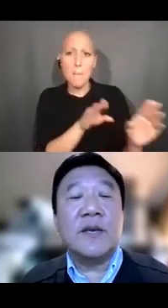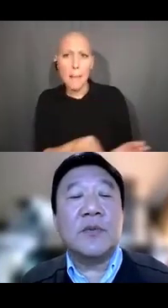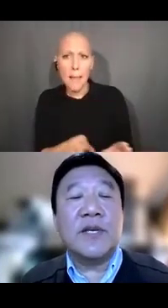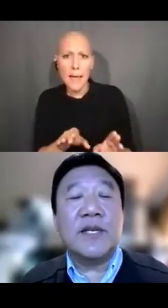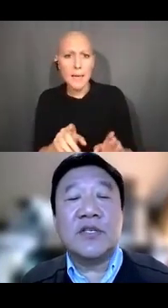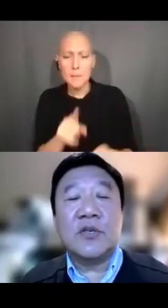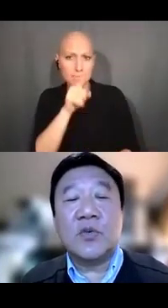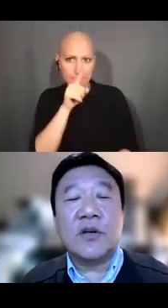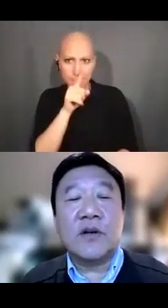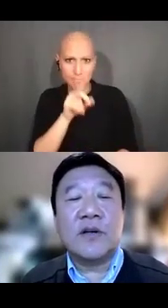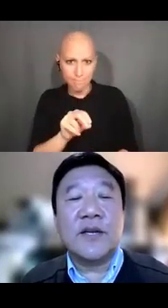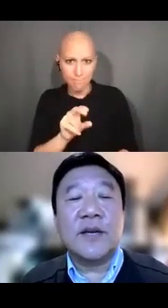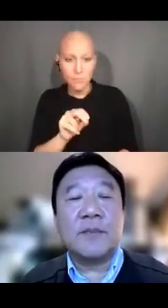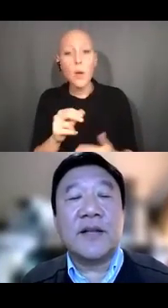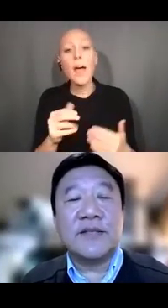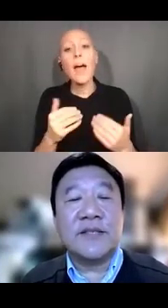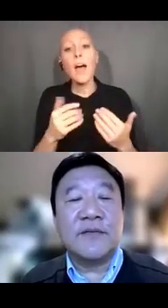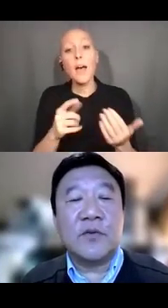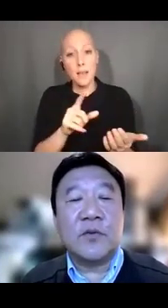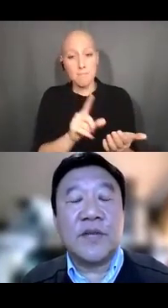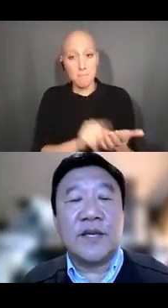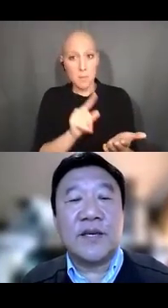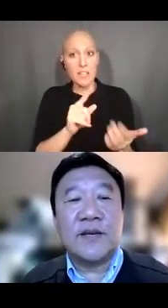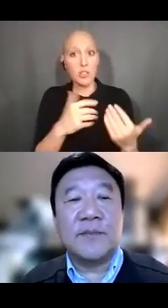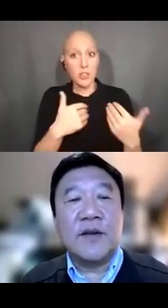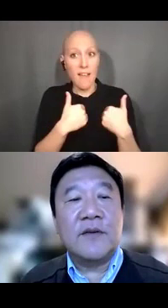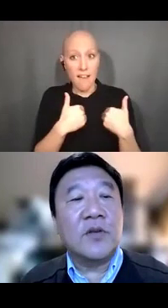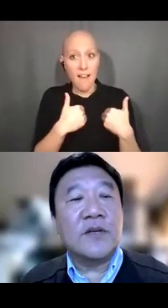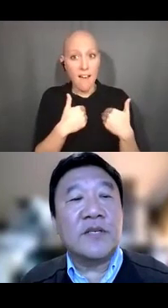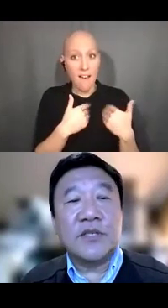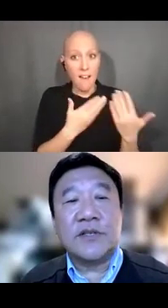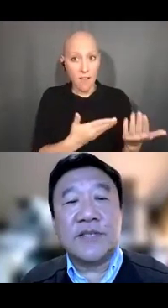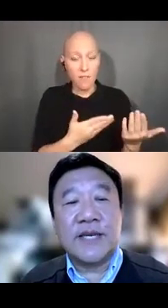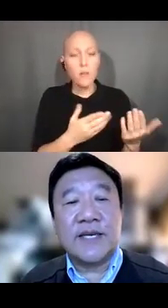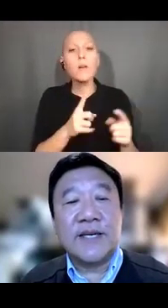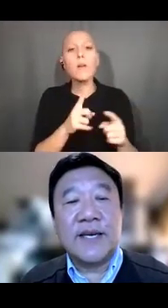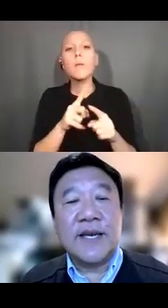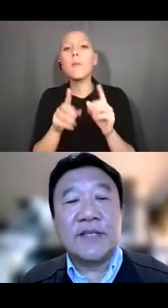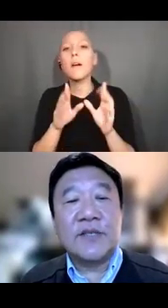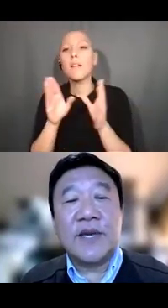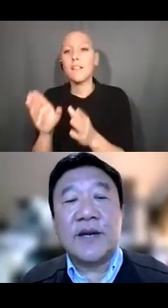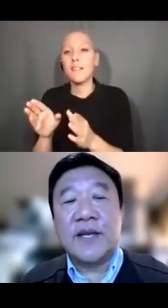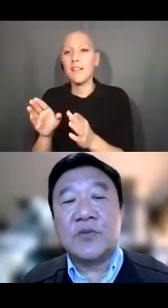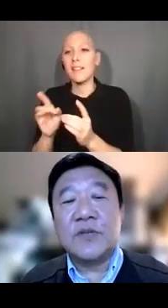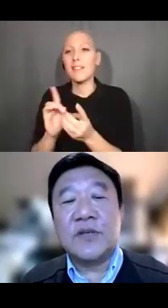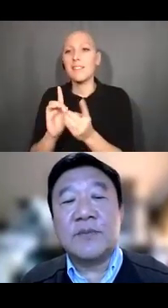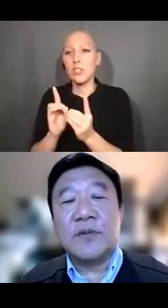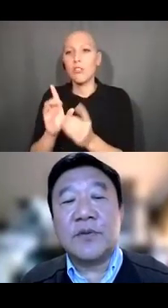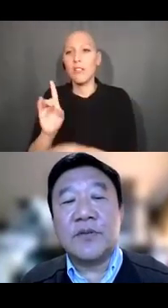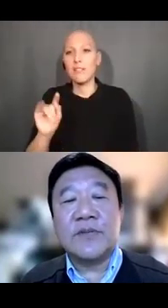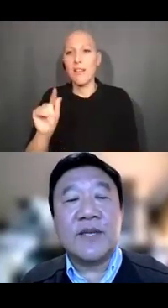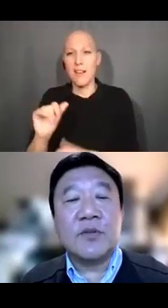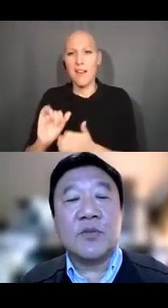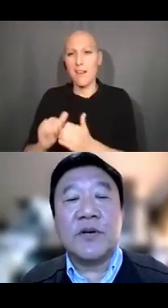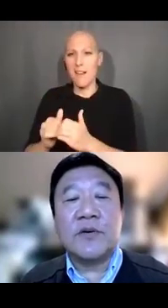but we needed to work on a policy for the digital data. And so NIH was going to establish priorities